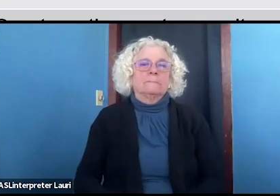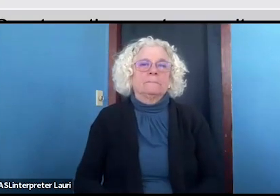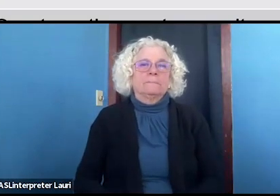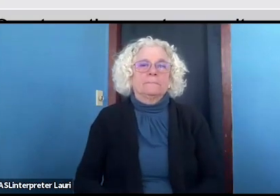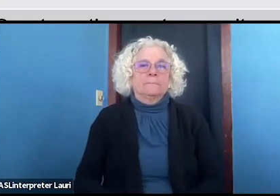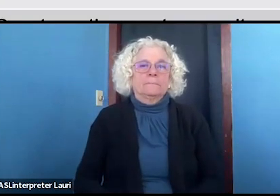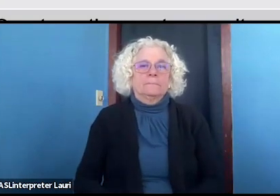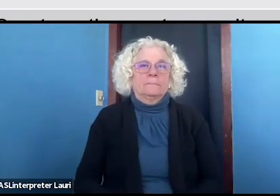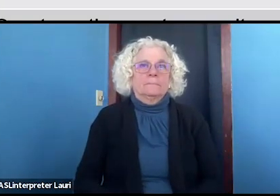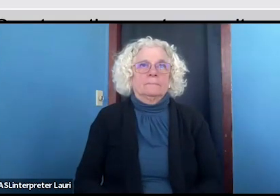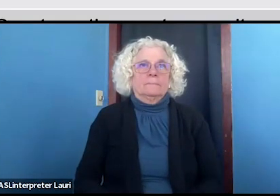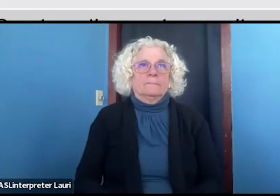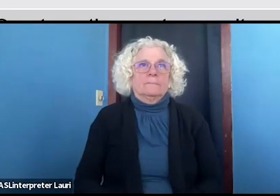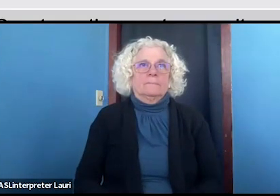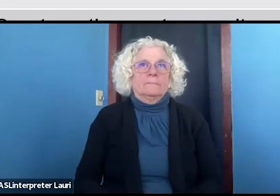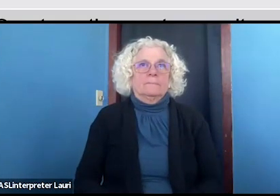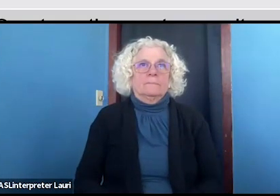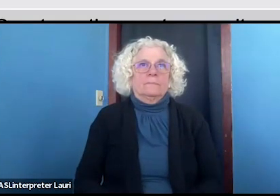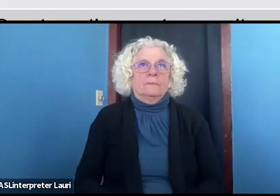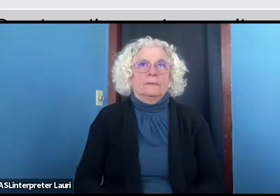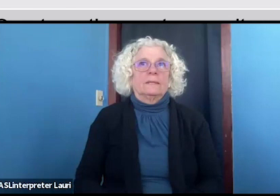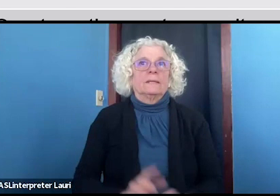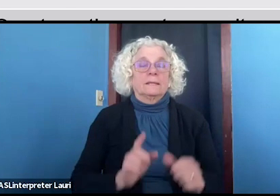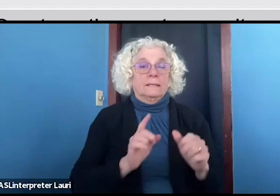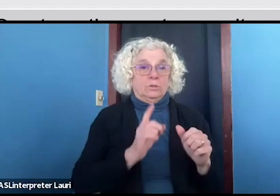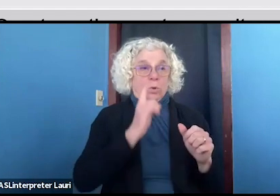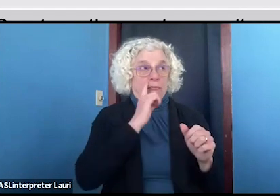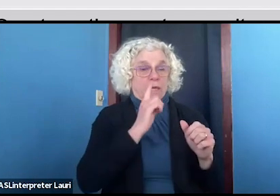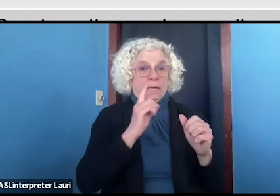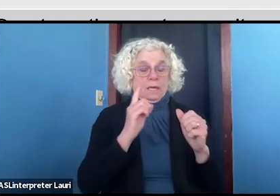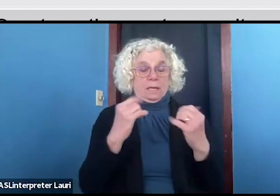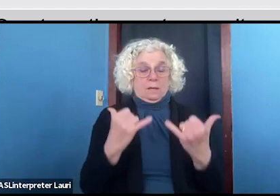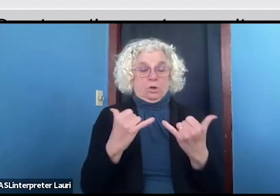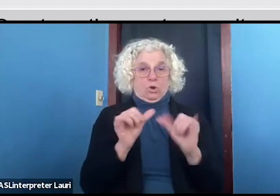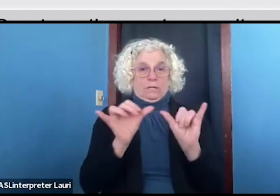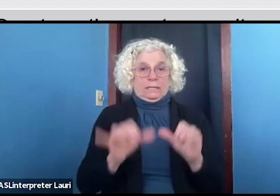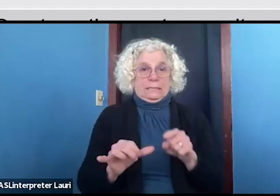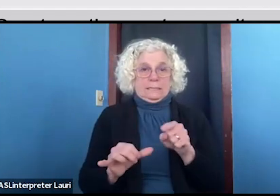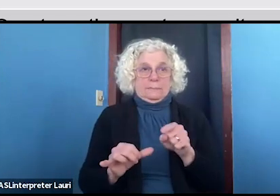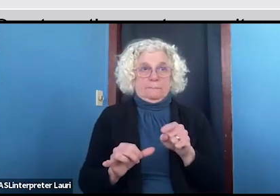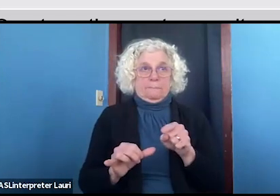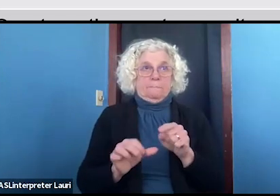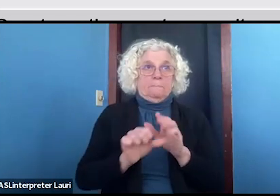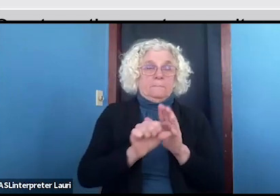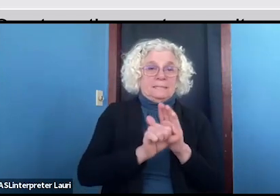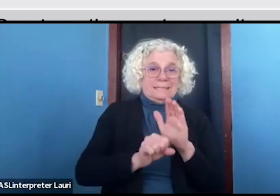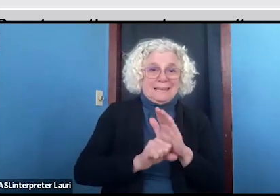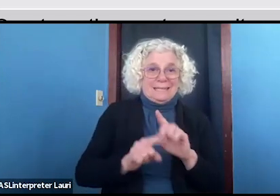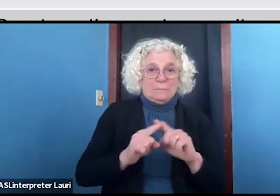First, we would start with the system that exists. States and providers can take action to ensure that the current system